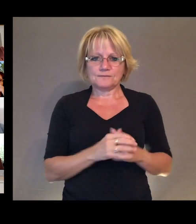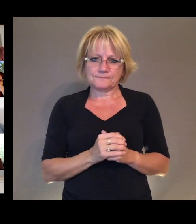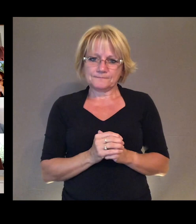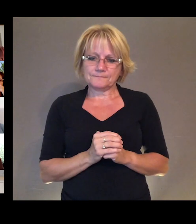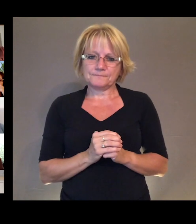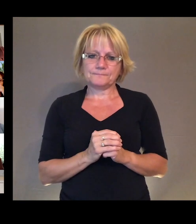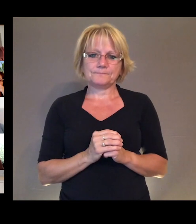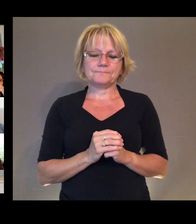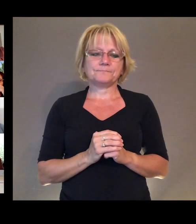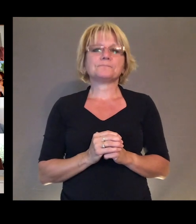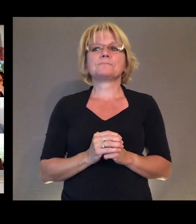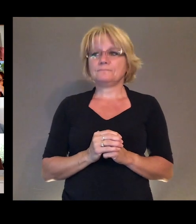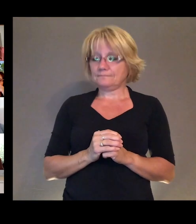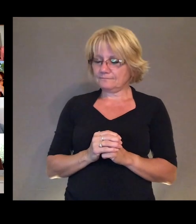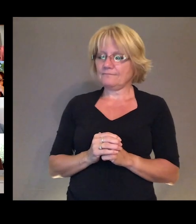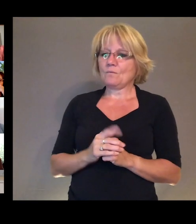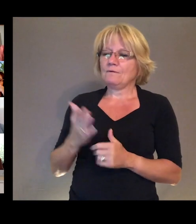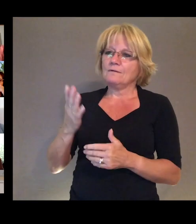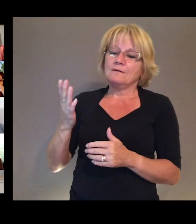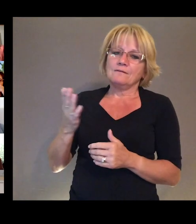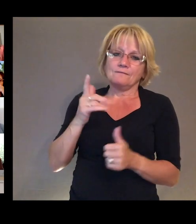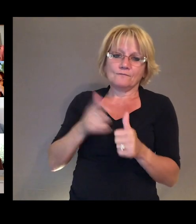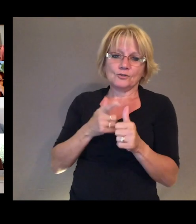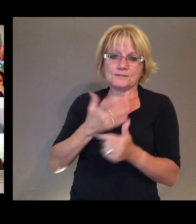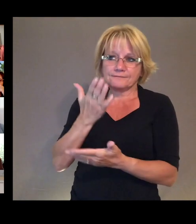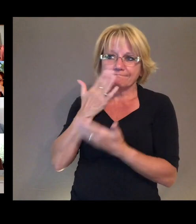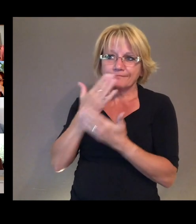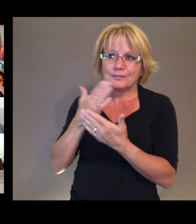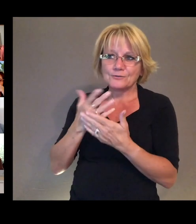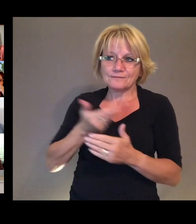Well, first I'd like to just say thank you for having me and hello to everybody.